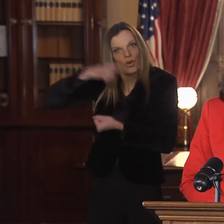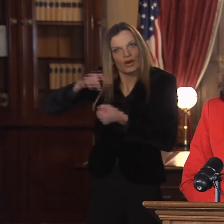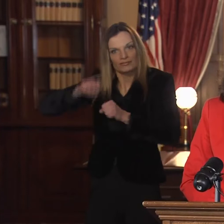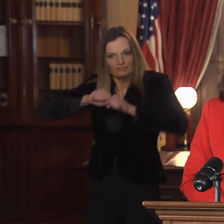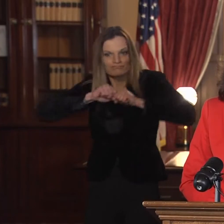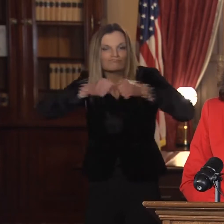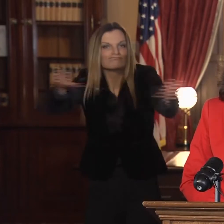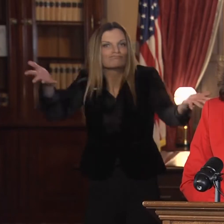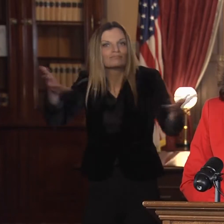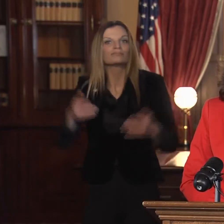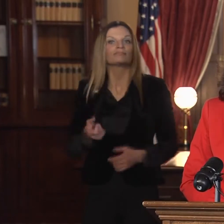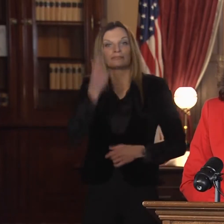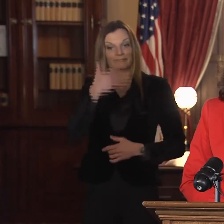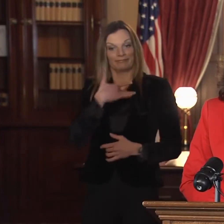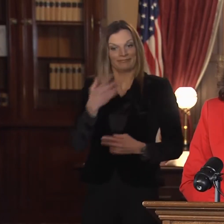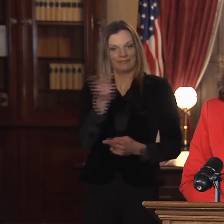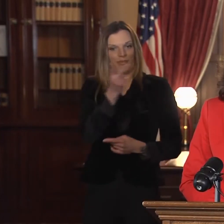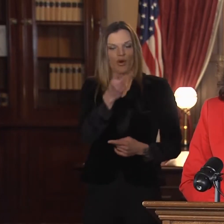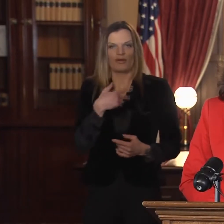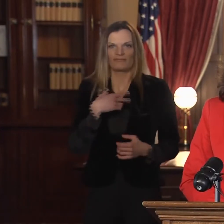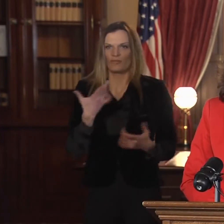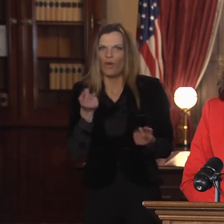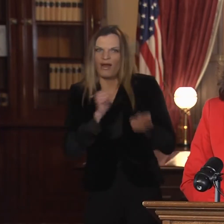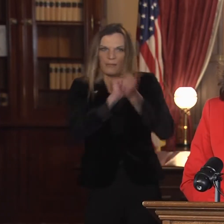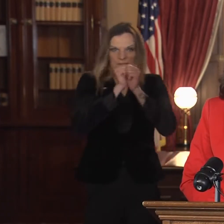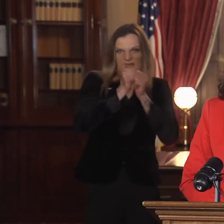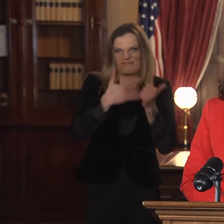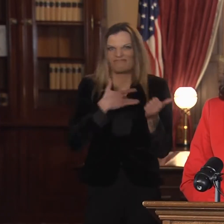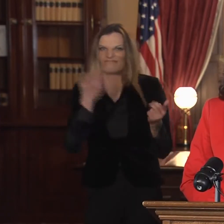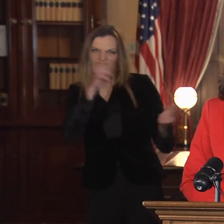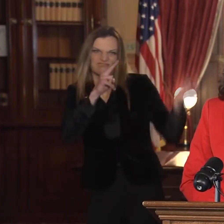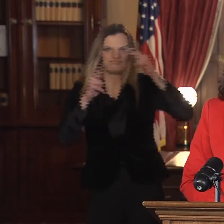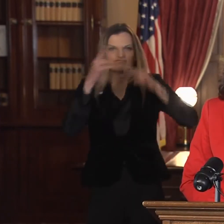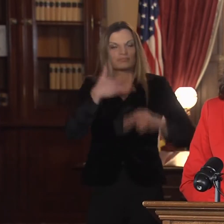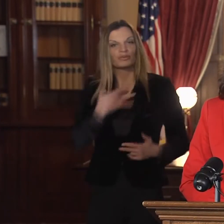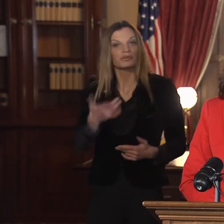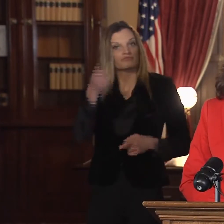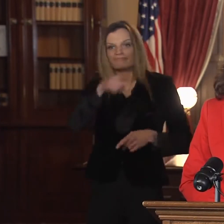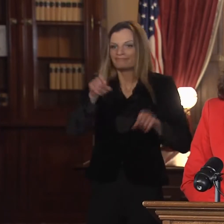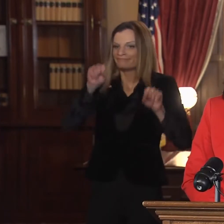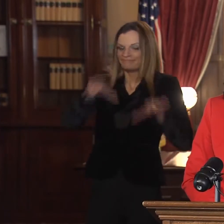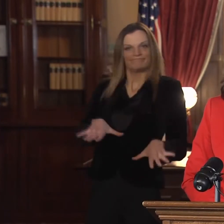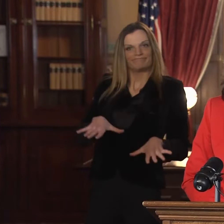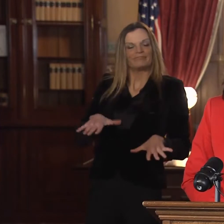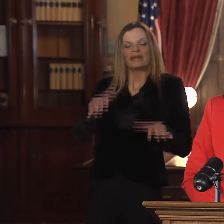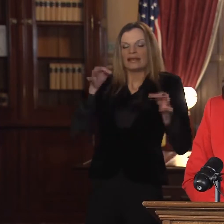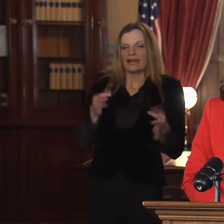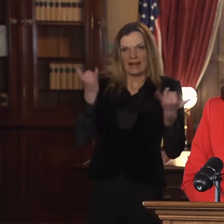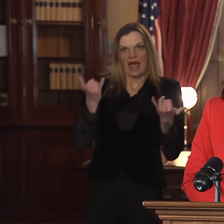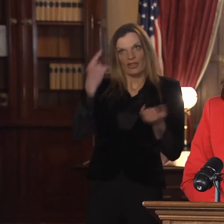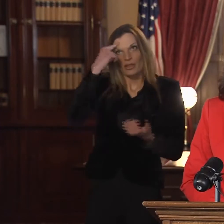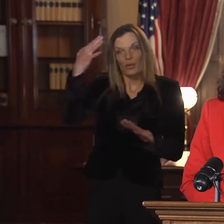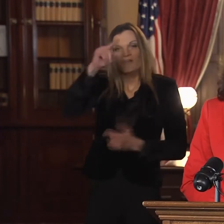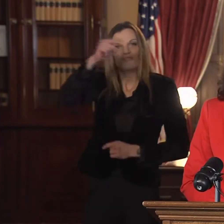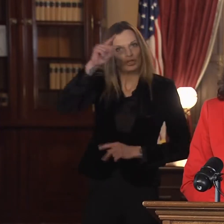THIS VACCINE. THEY PUT THEIR COMPETITIVE NATURE ASIDE FOR THE COMMON GOOD OF ALL.